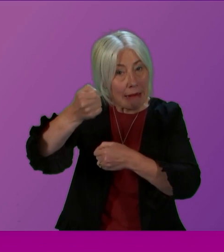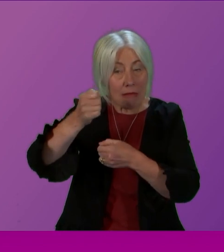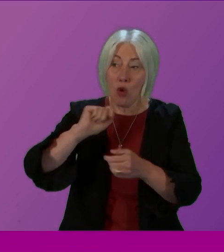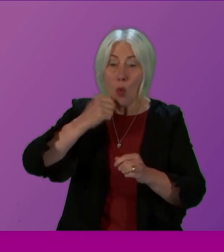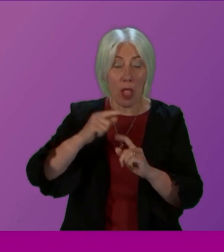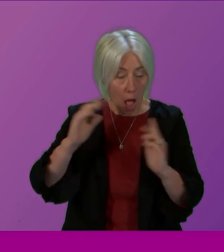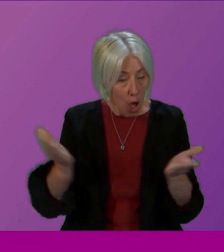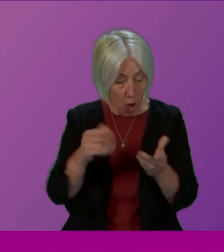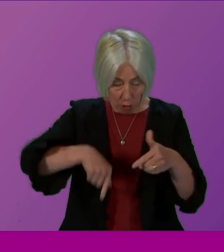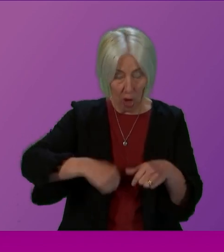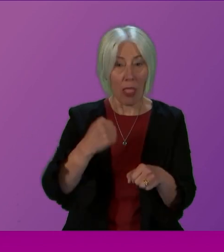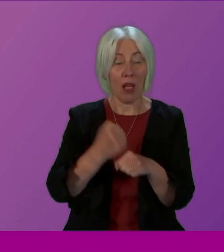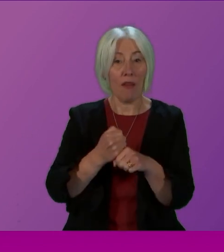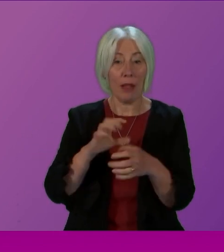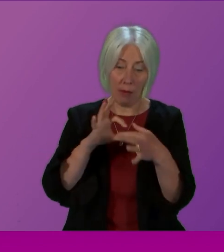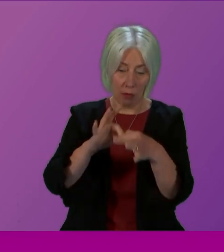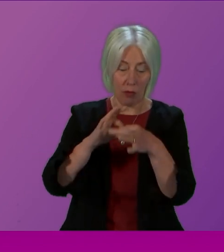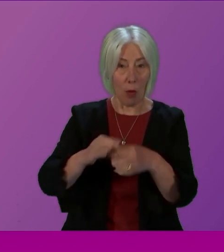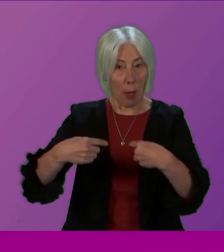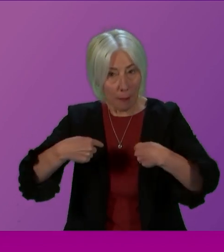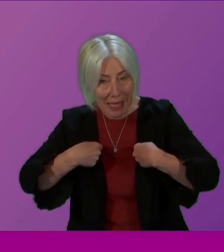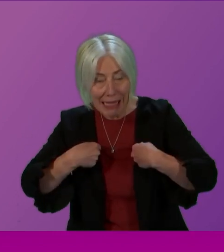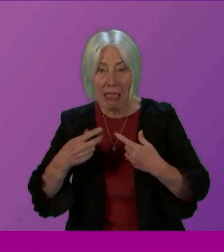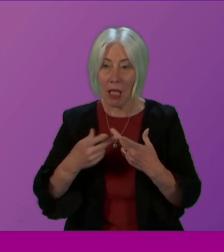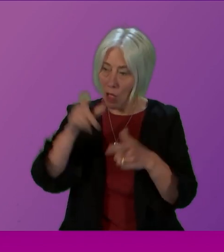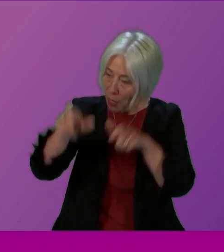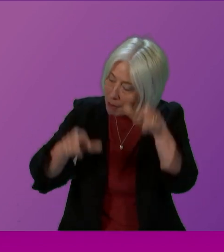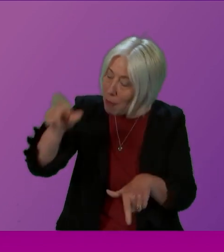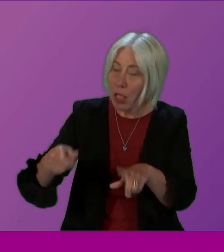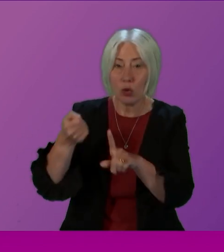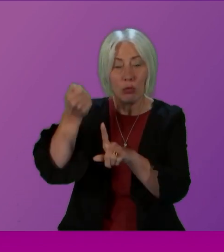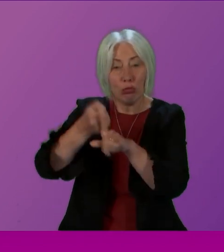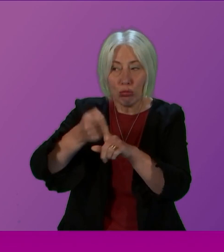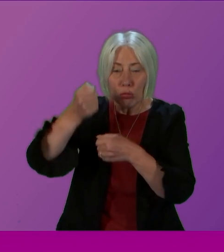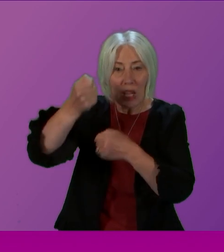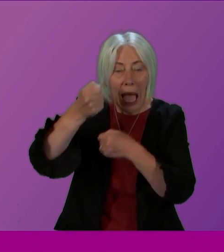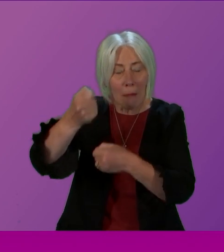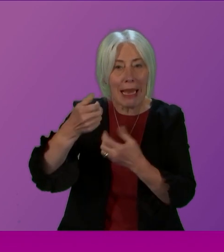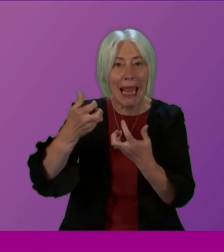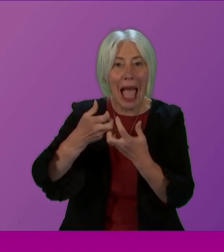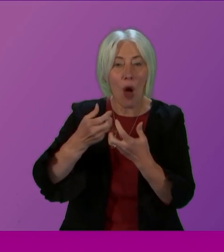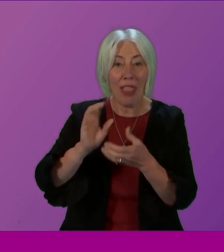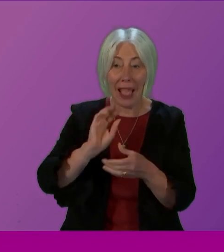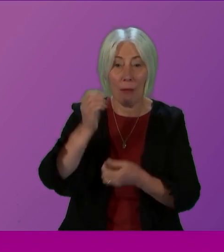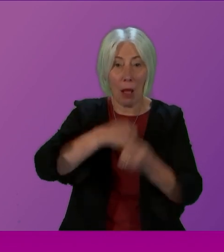her Government to continue to engage with me and the campaigners to explore how we can bring this into criminal law in Scotland?